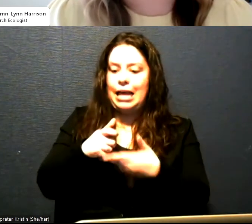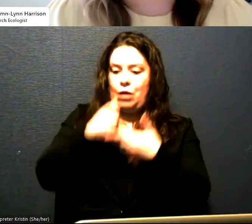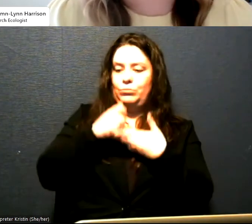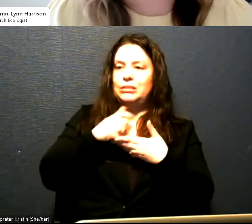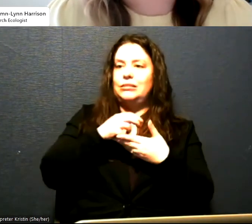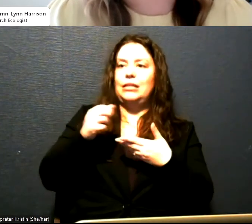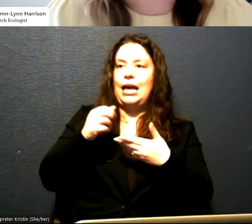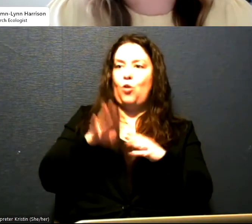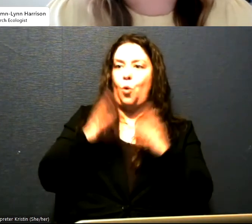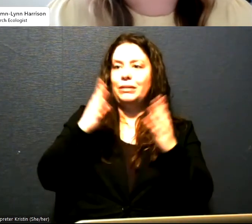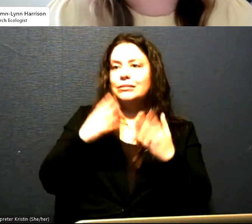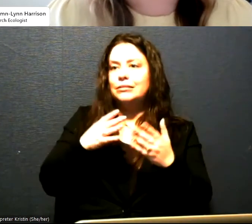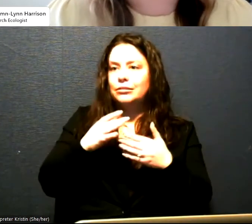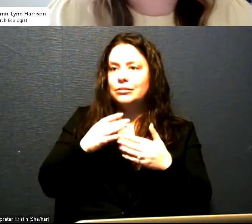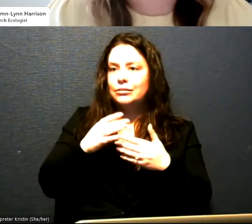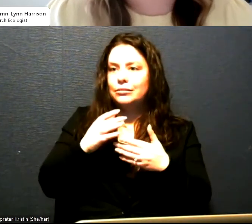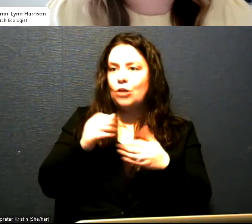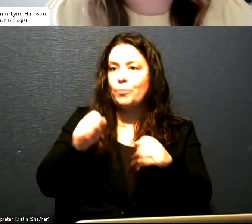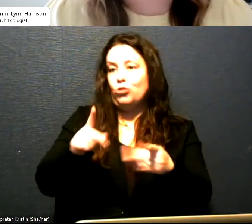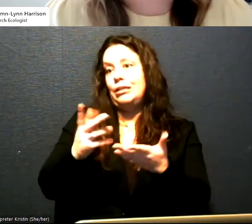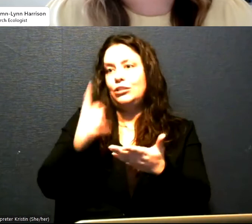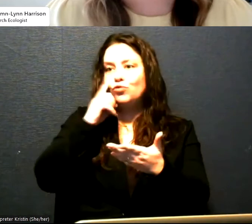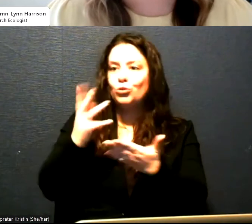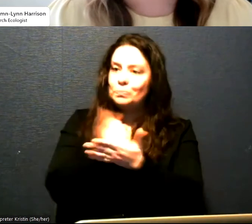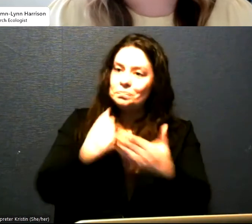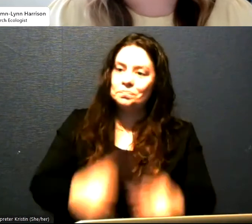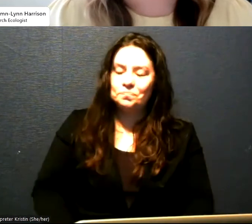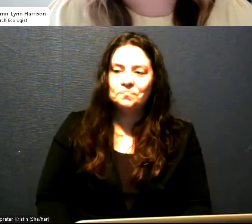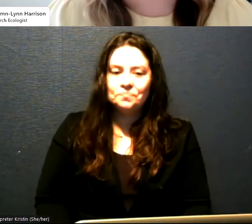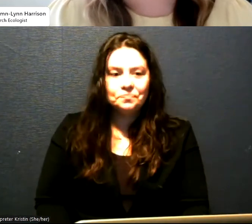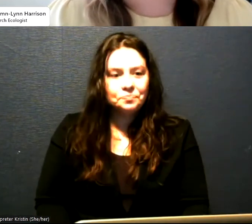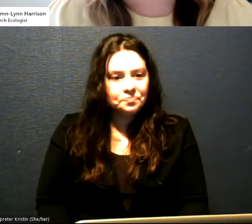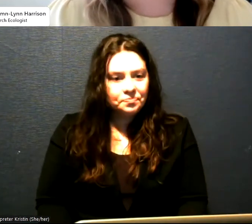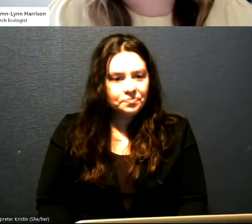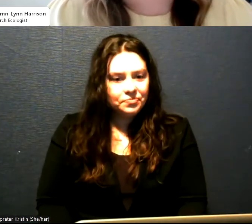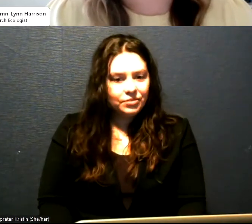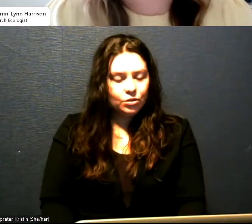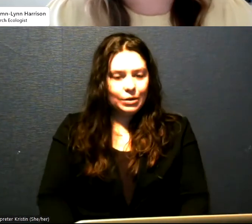All right let's see. We've got so many questions coming in, um so do you, let's see.